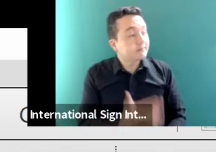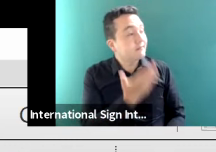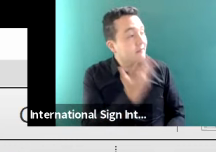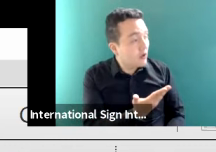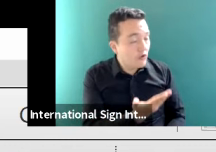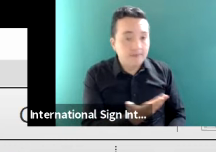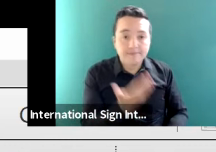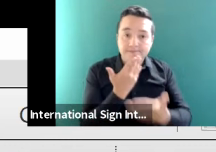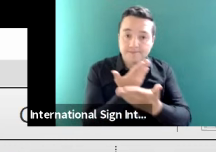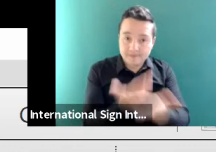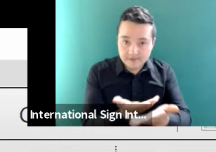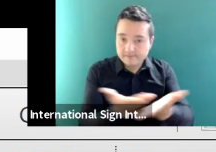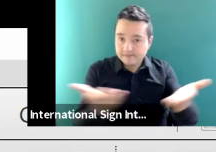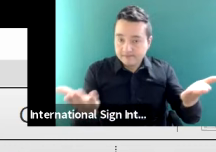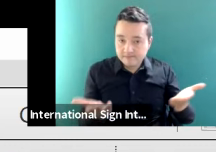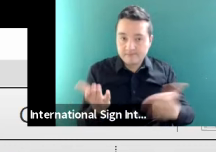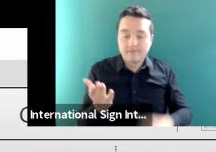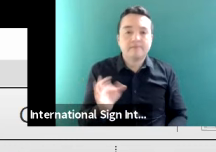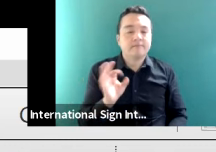What would make a control successful for people with disabilities based on the experience of Qatar?